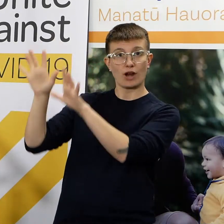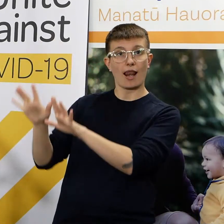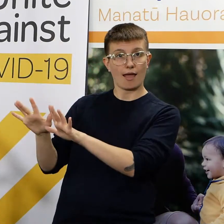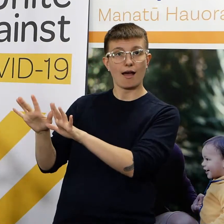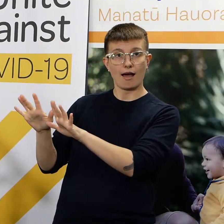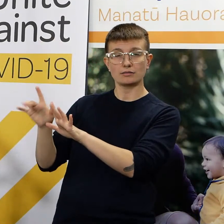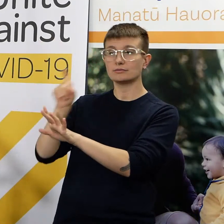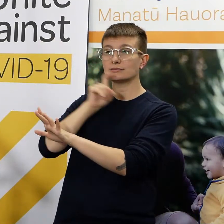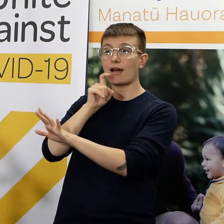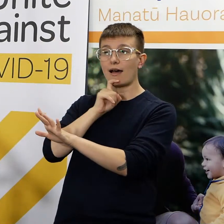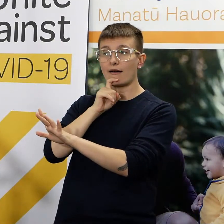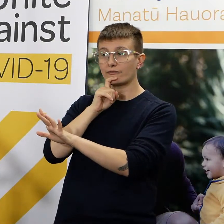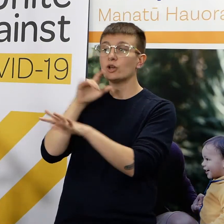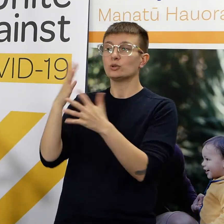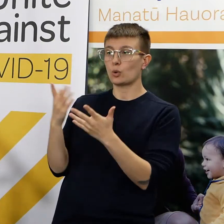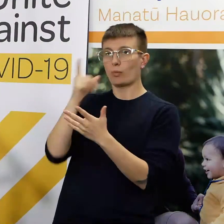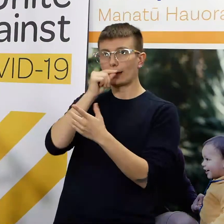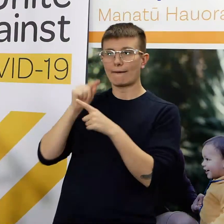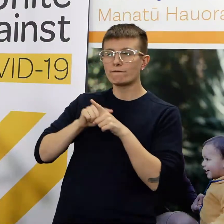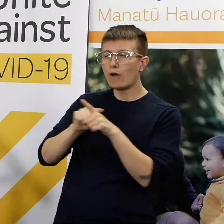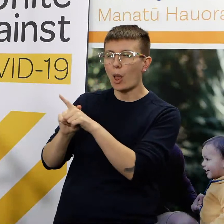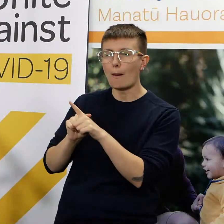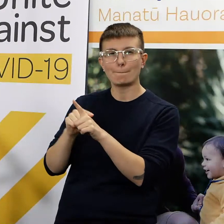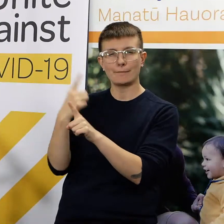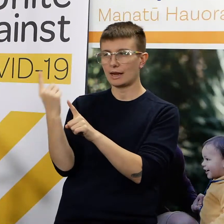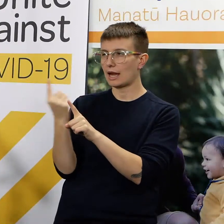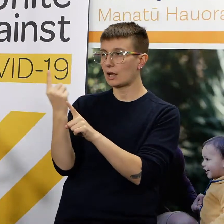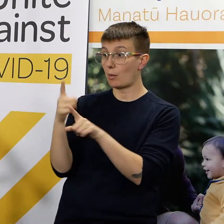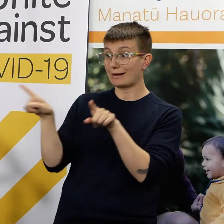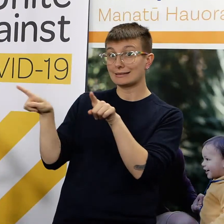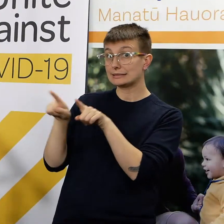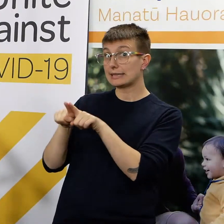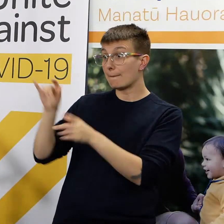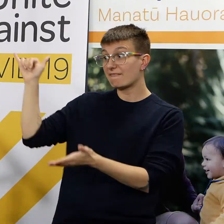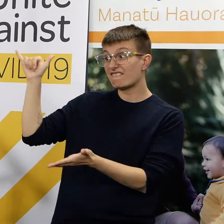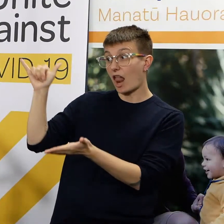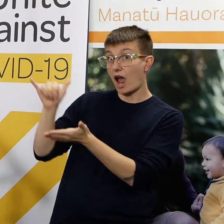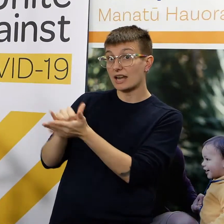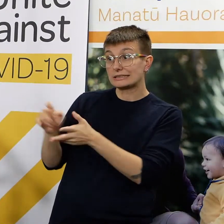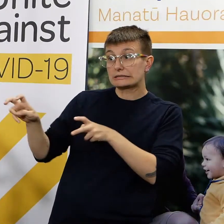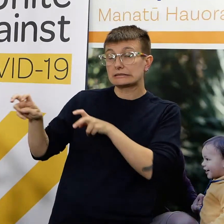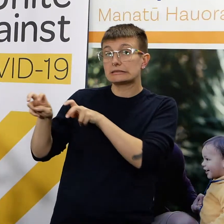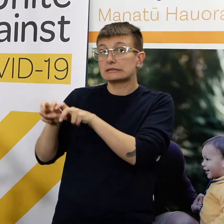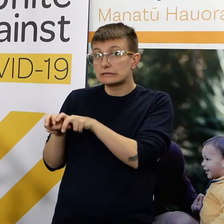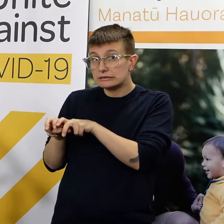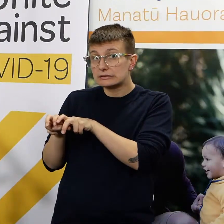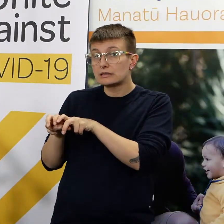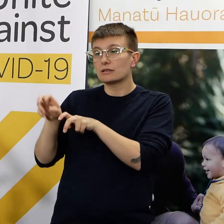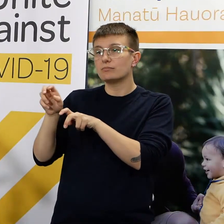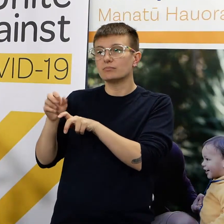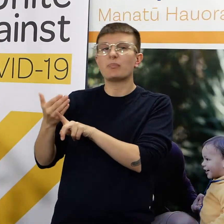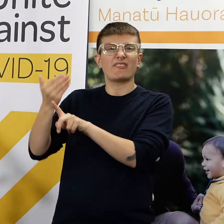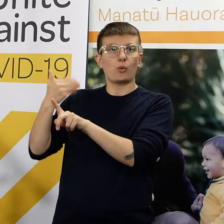were on the same flight that the women took out of the UK via Doha and into Brisbane.